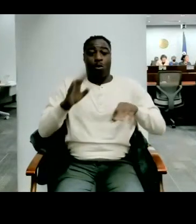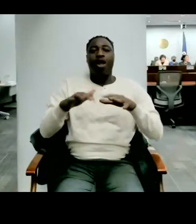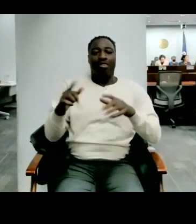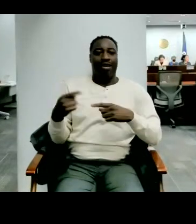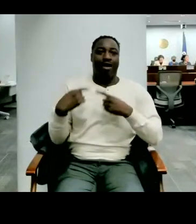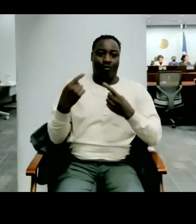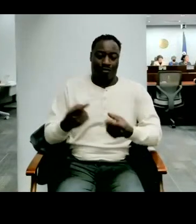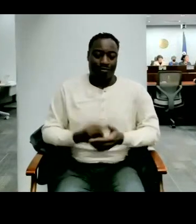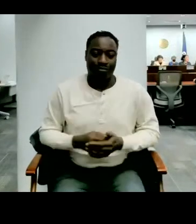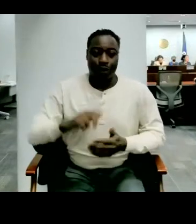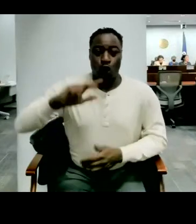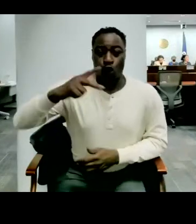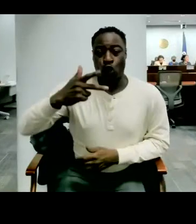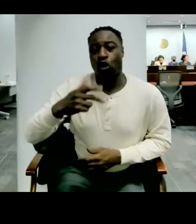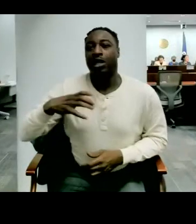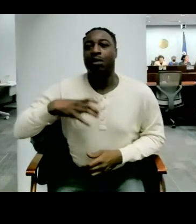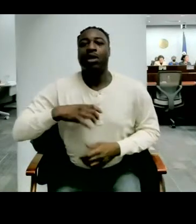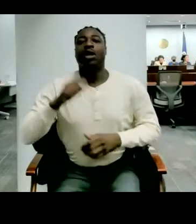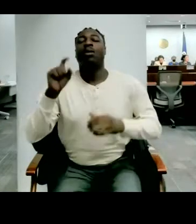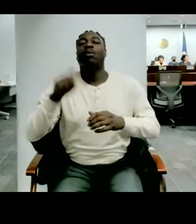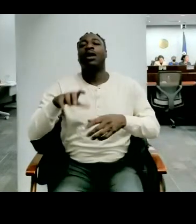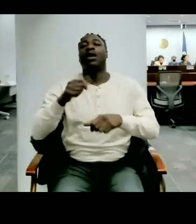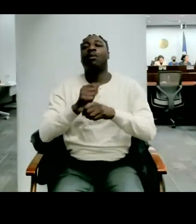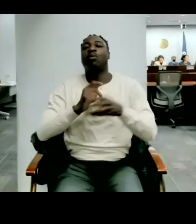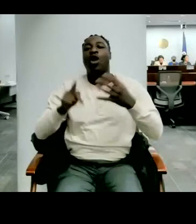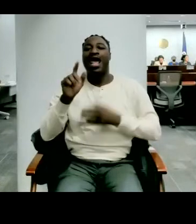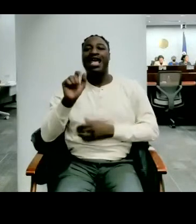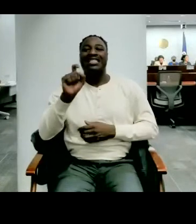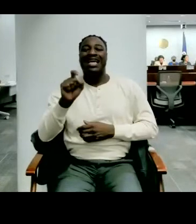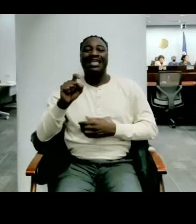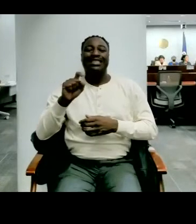Third, the Commission must prioritize sex-based caregiver discrimination.